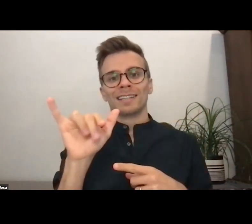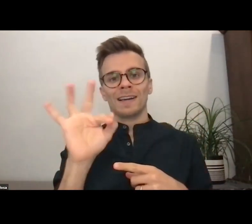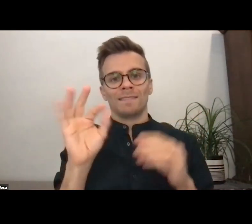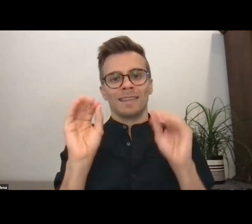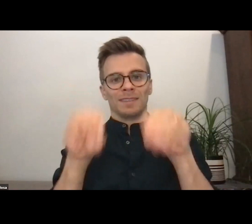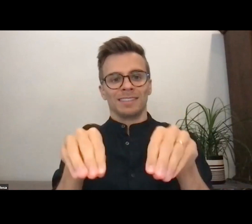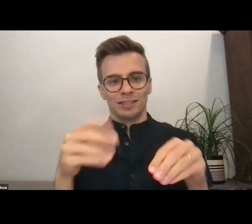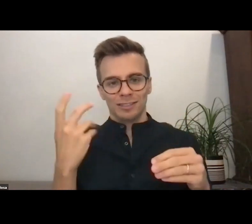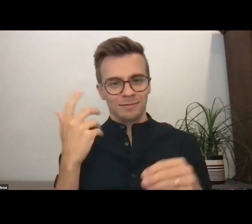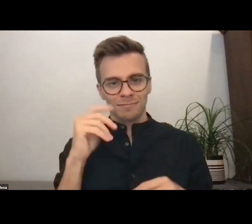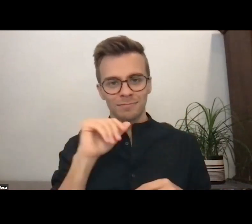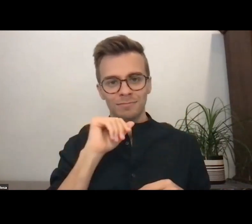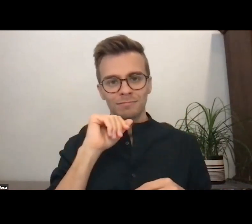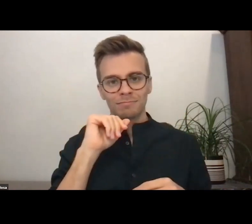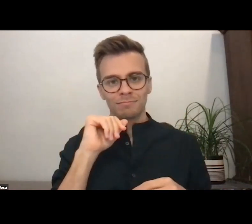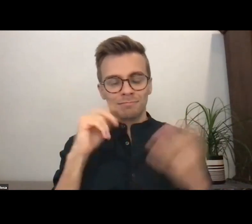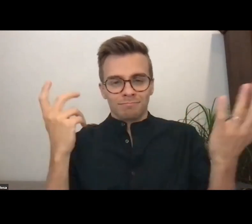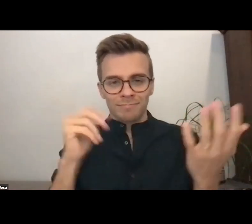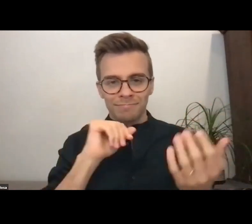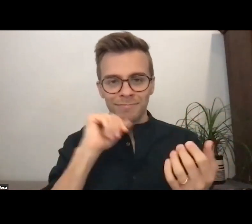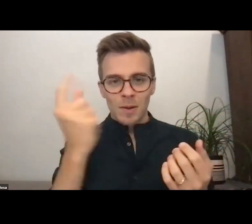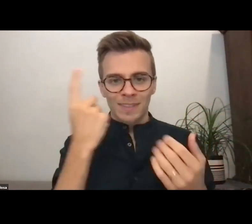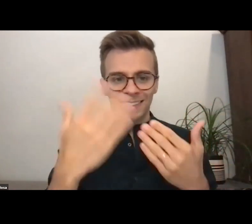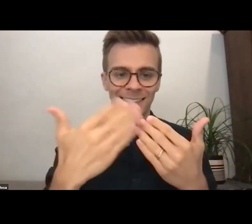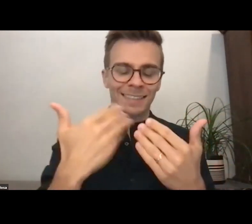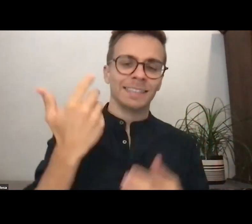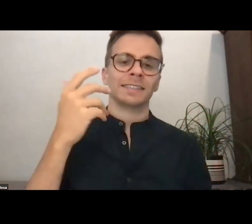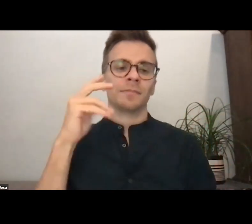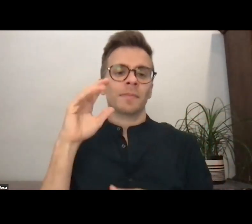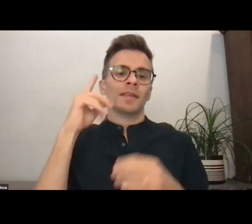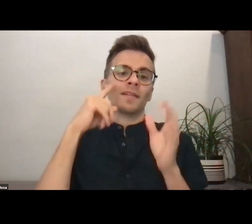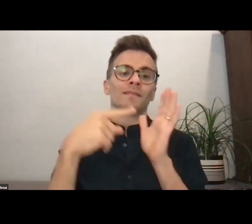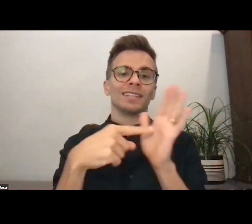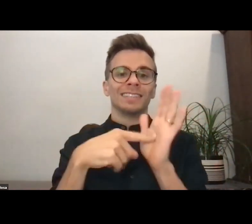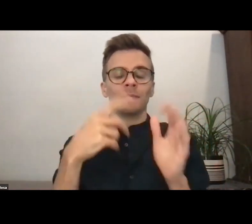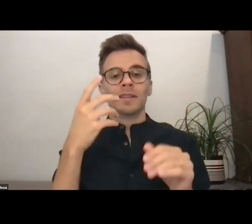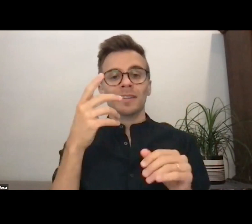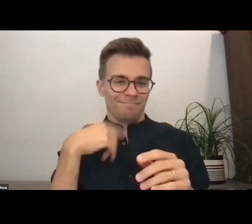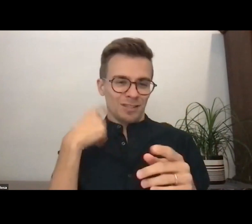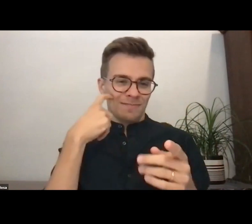This brings us to the reality of implementation. It's not always easy.